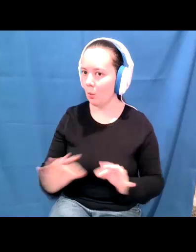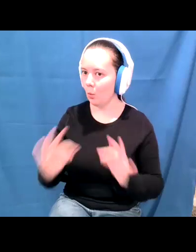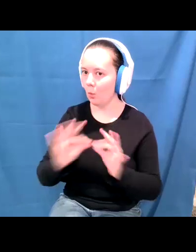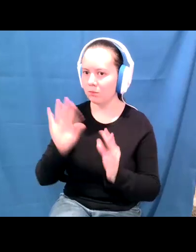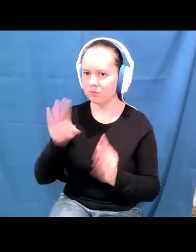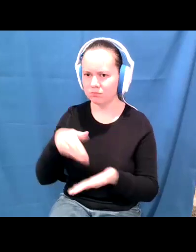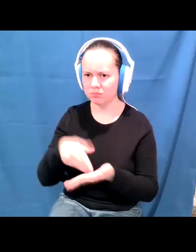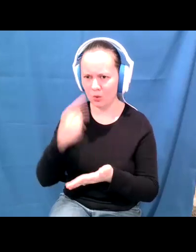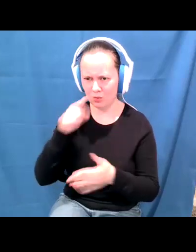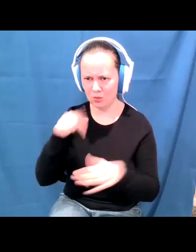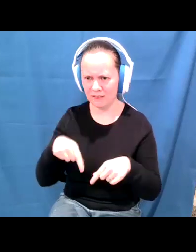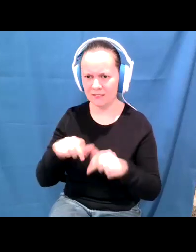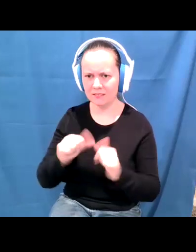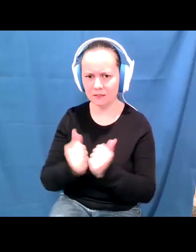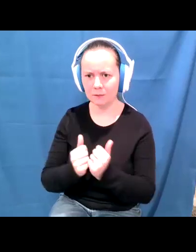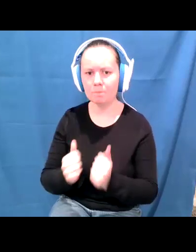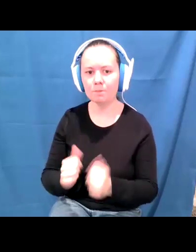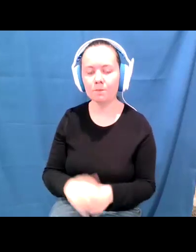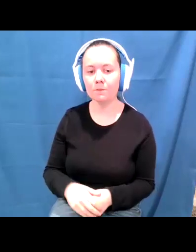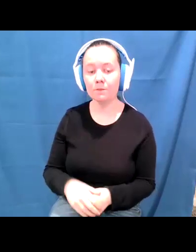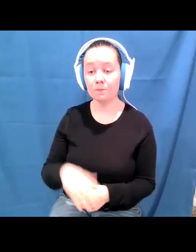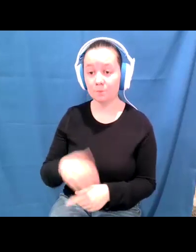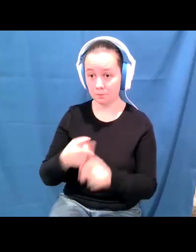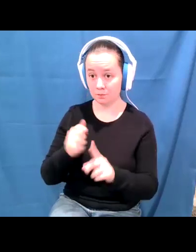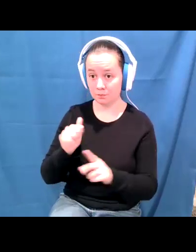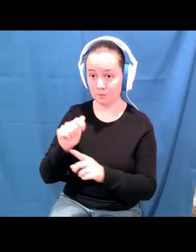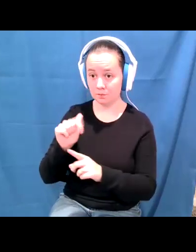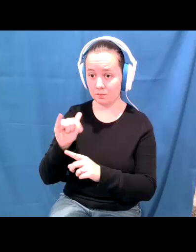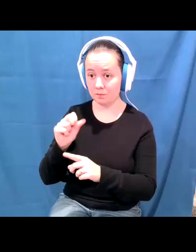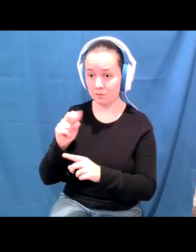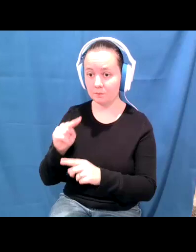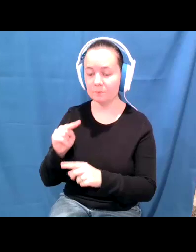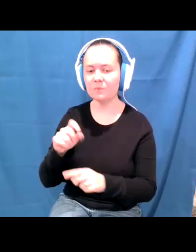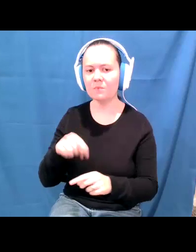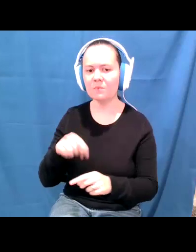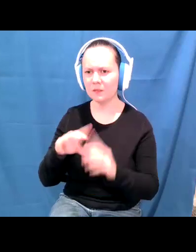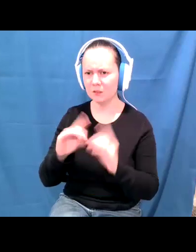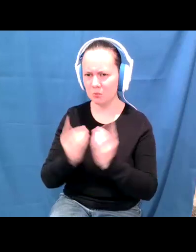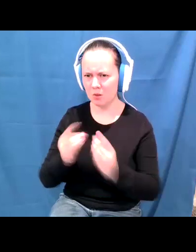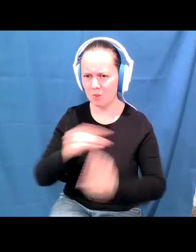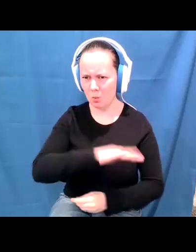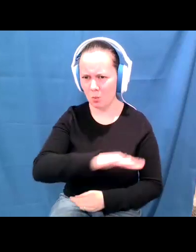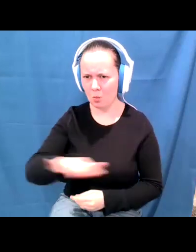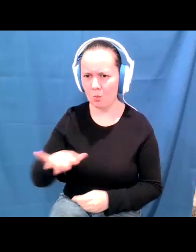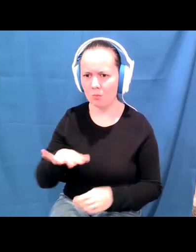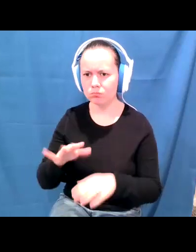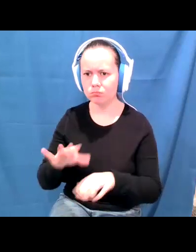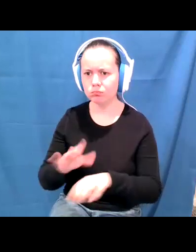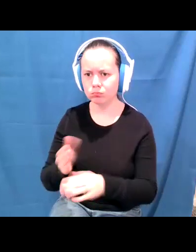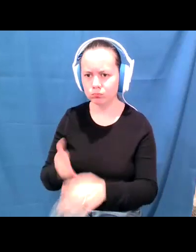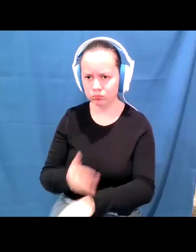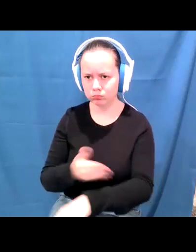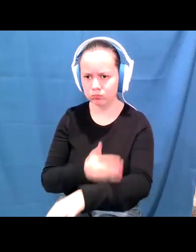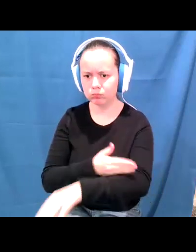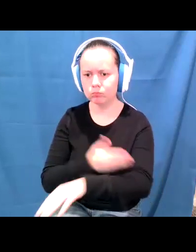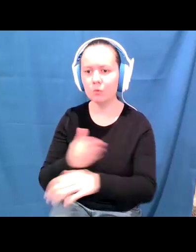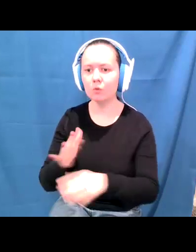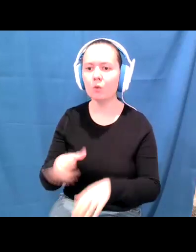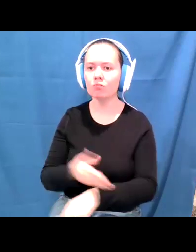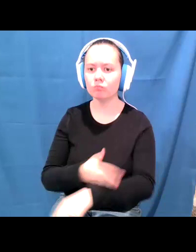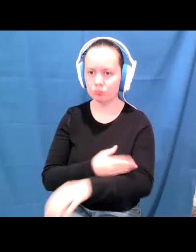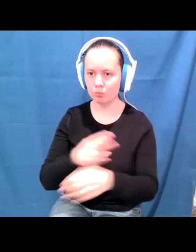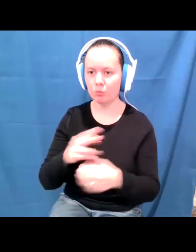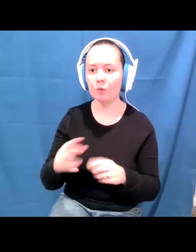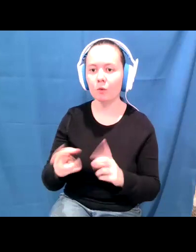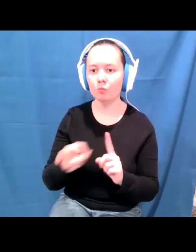As we heard from Alison, HHS's initiative includes a coordinated department-wide effort to identify opportunities to improve health workforce recruitment, retention, and career advancement.